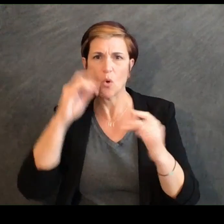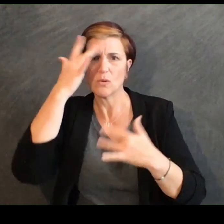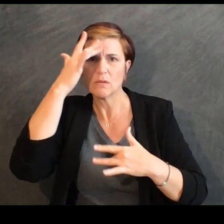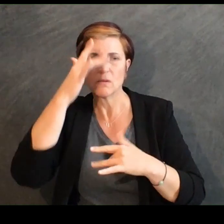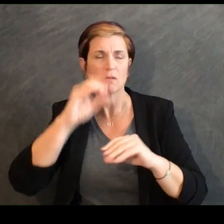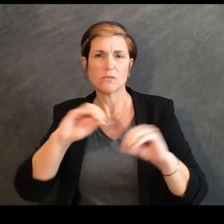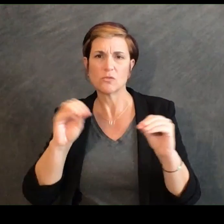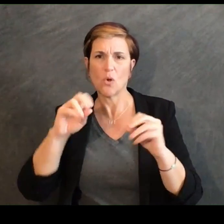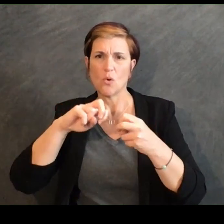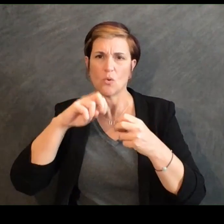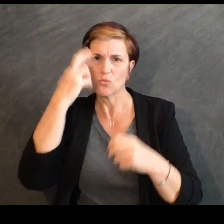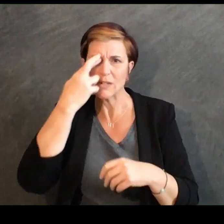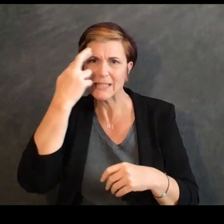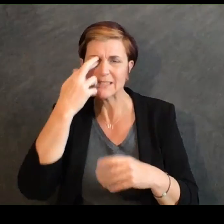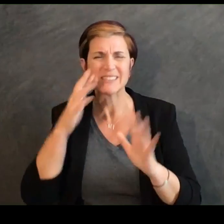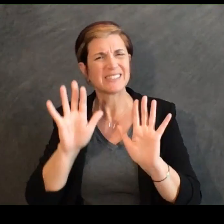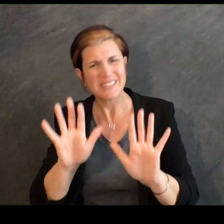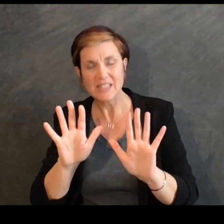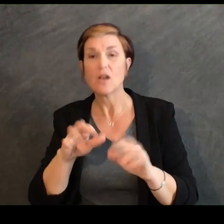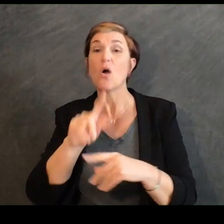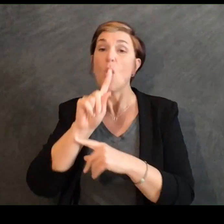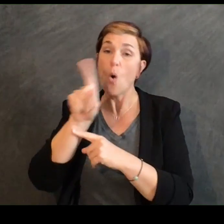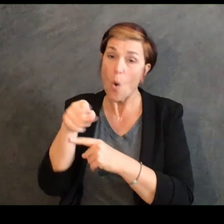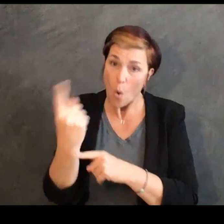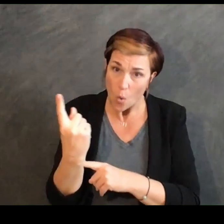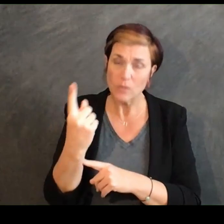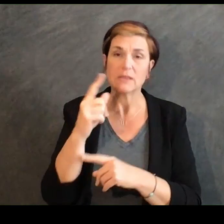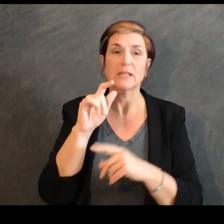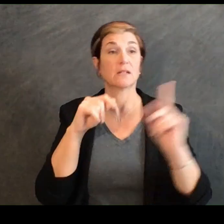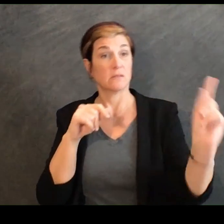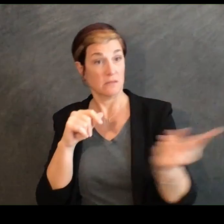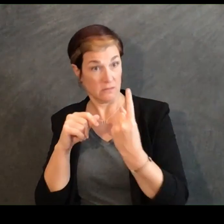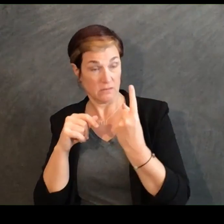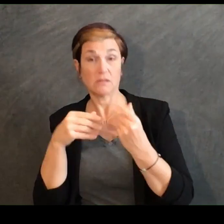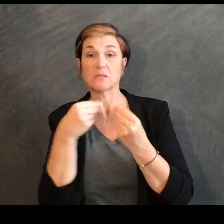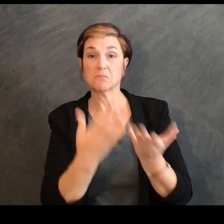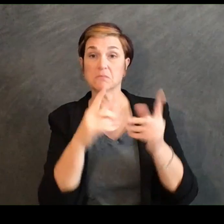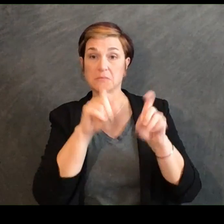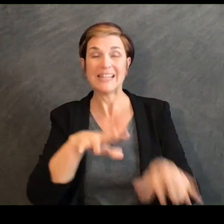and taking only if you have certain symptoms using federal emergency